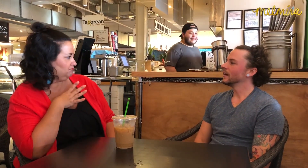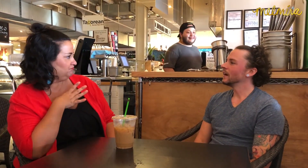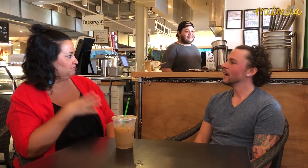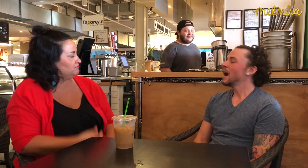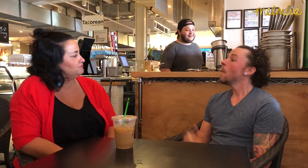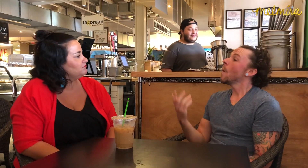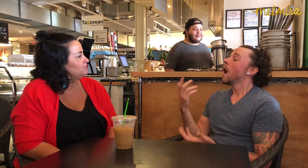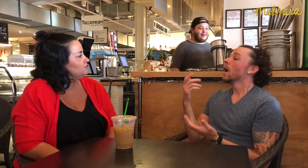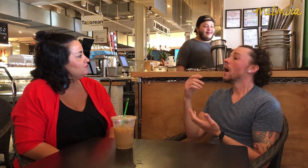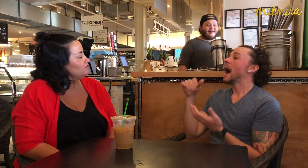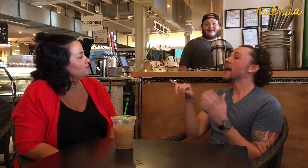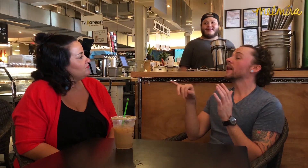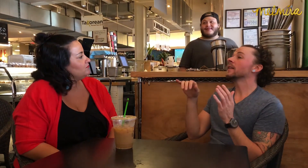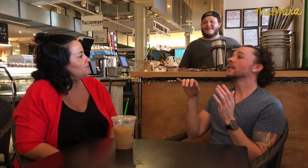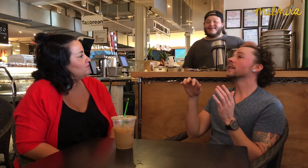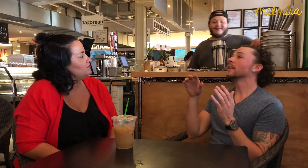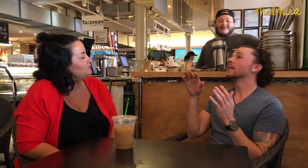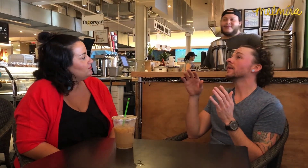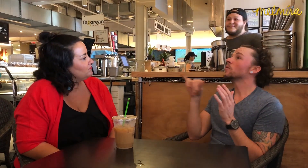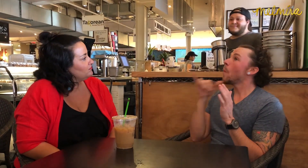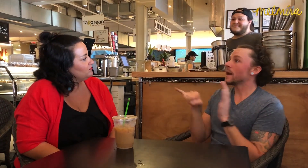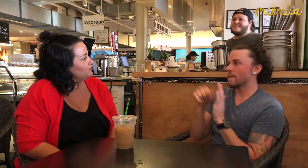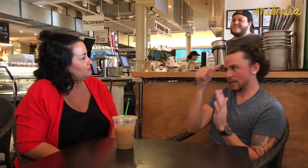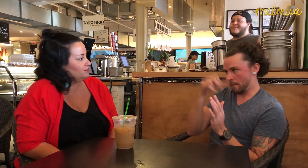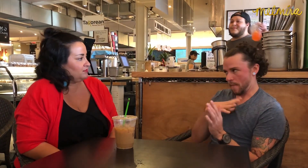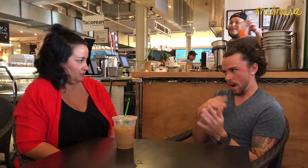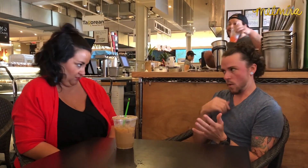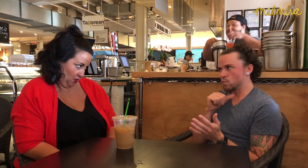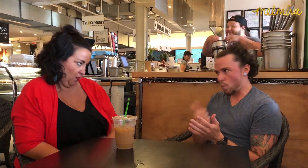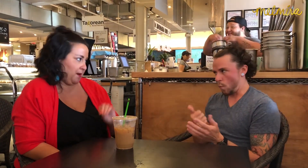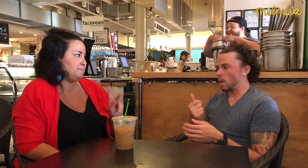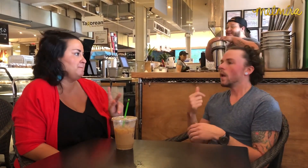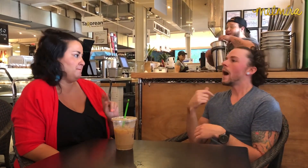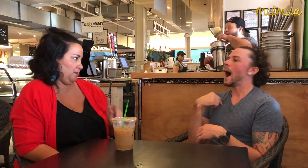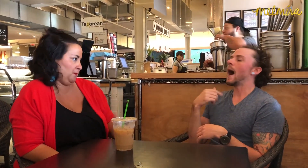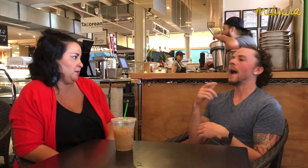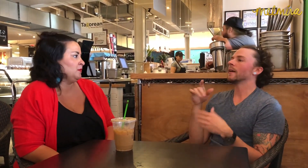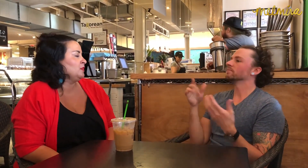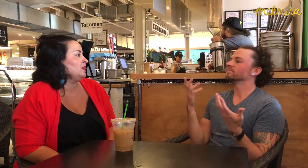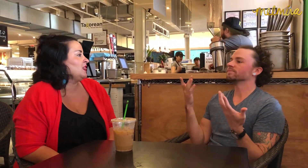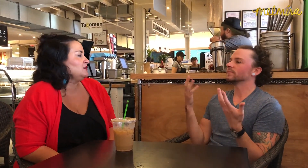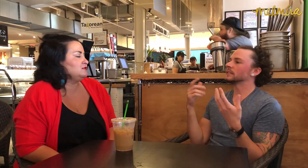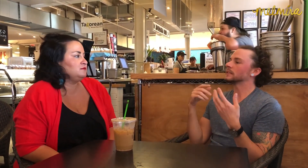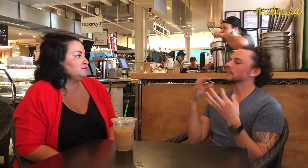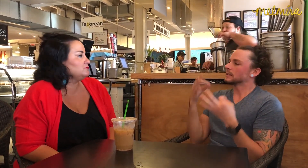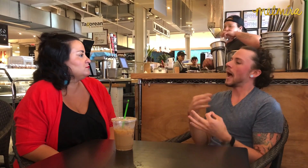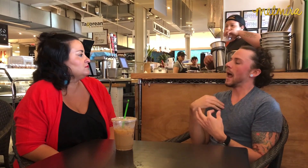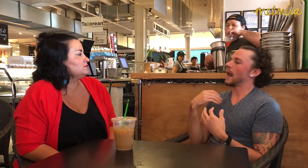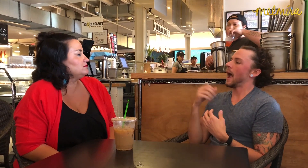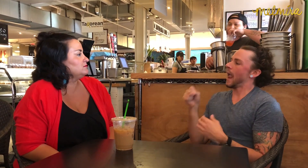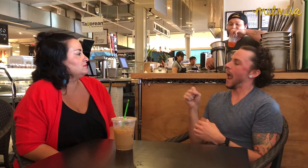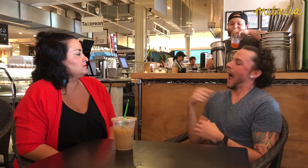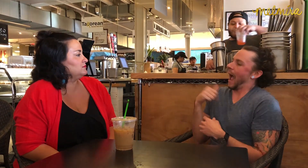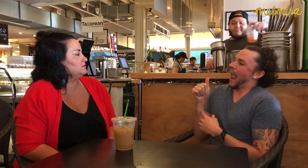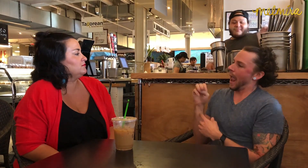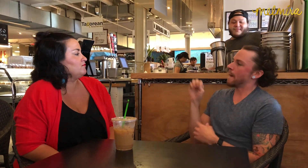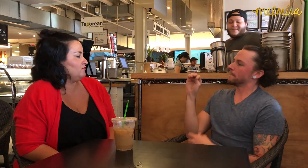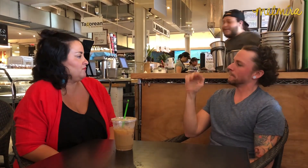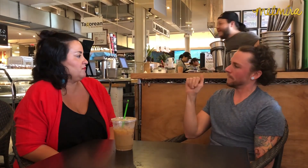Well...I don't identify as a man... OK. Okay.